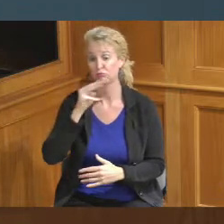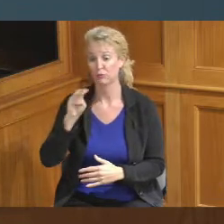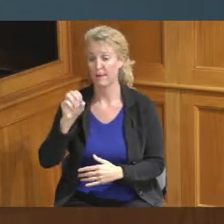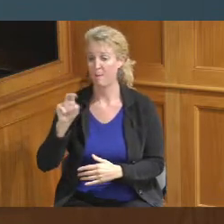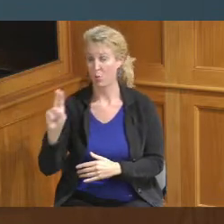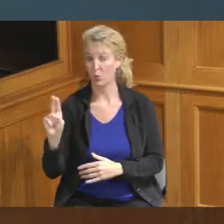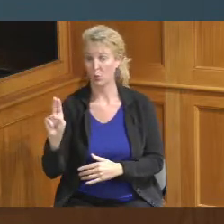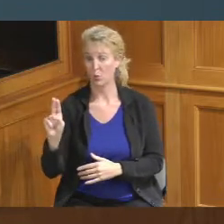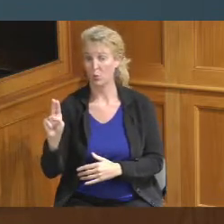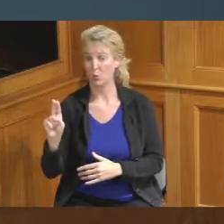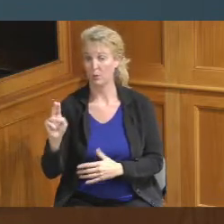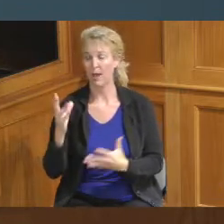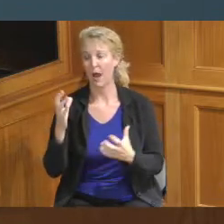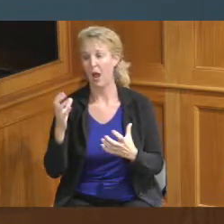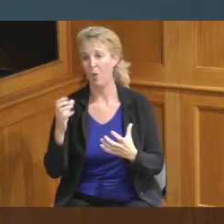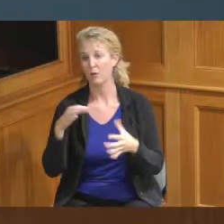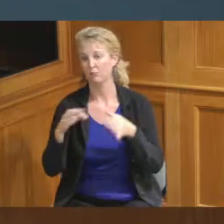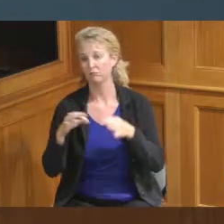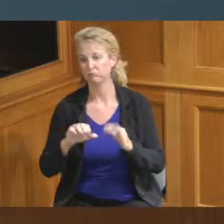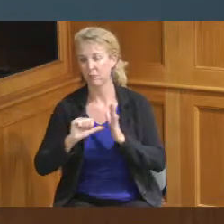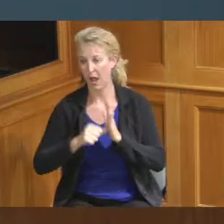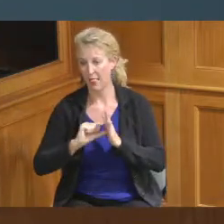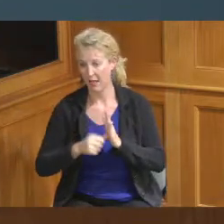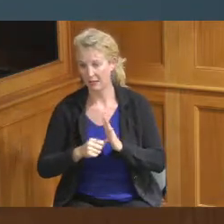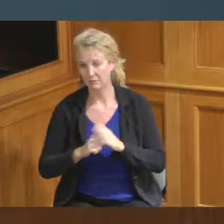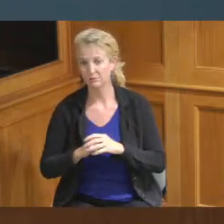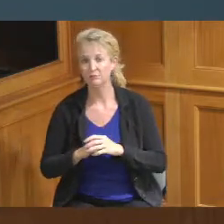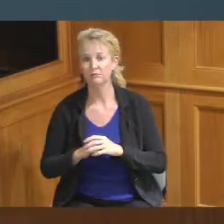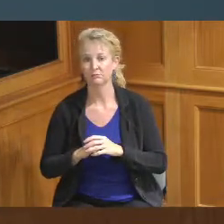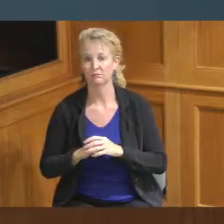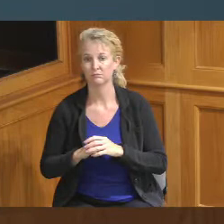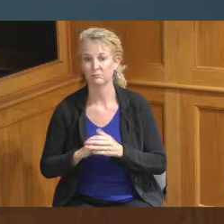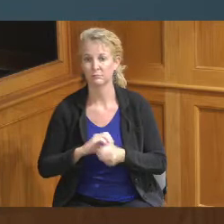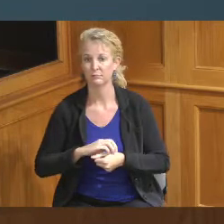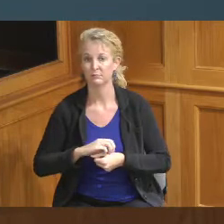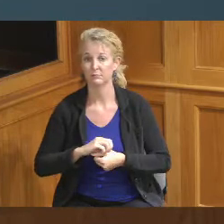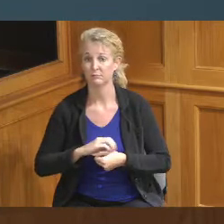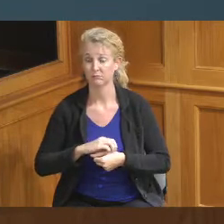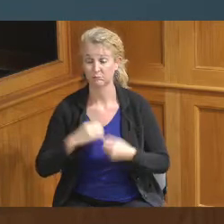but I did want us to highlight that I think it's very important did you have another question yeah